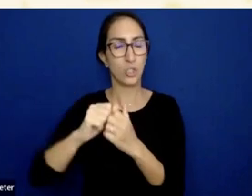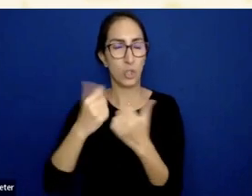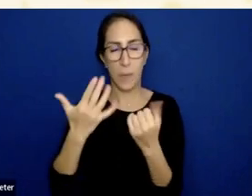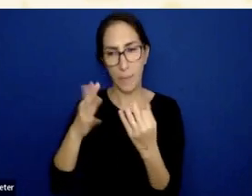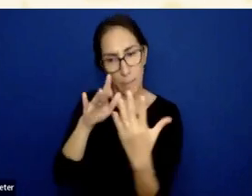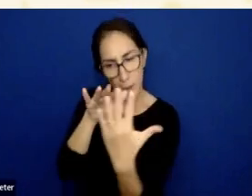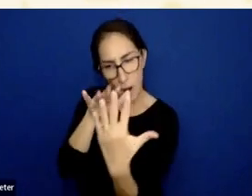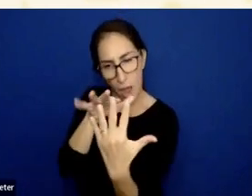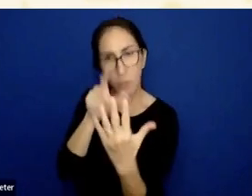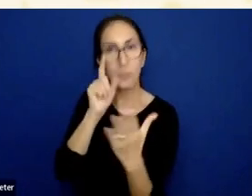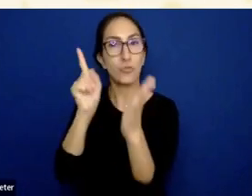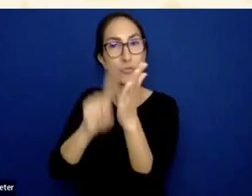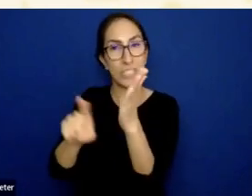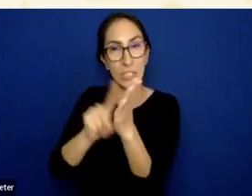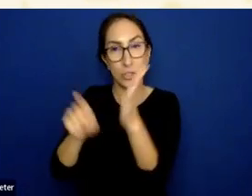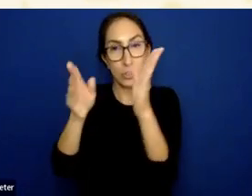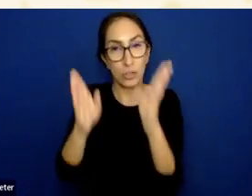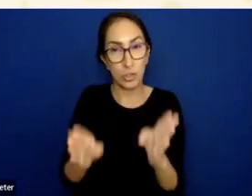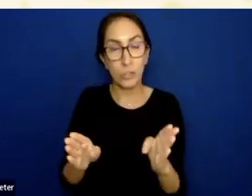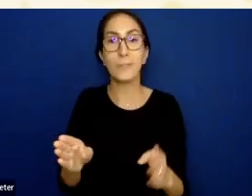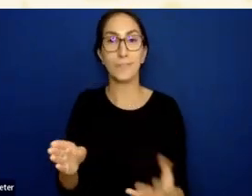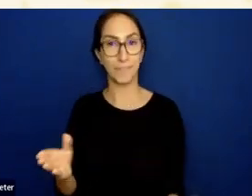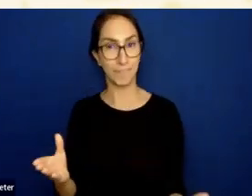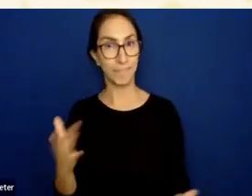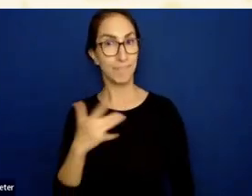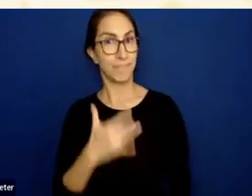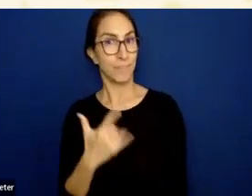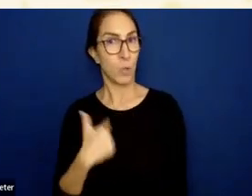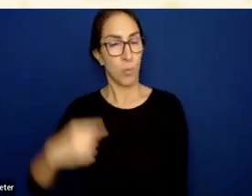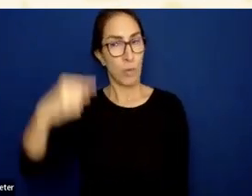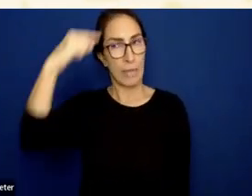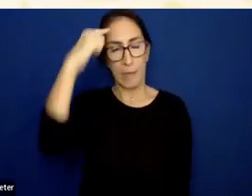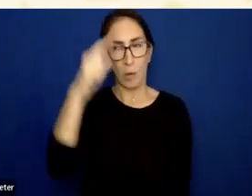So when we think about that, we say, OK, so the information